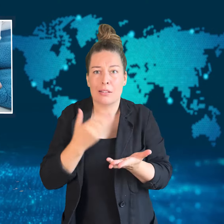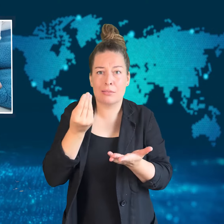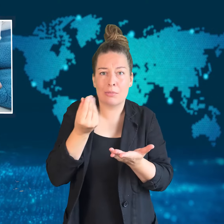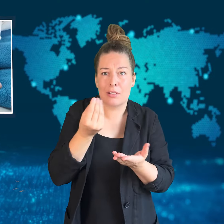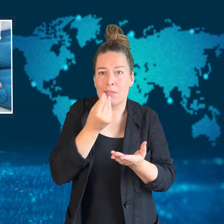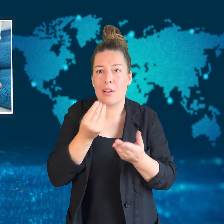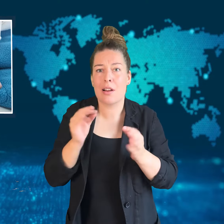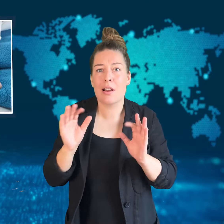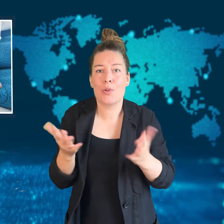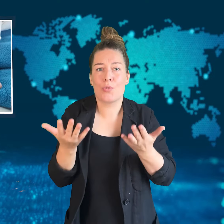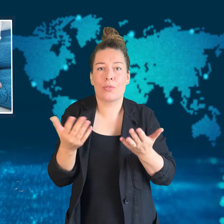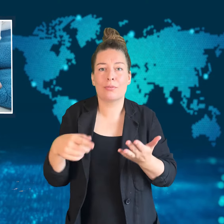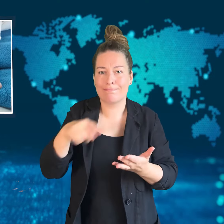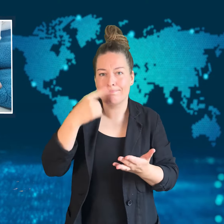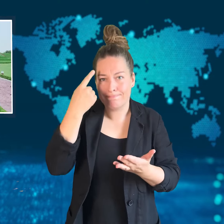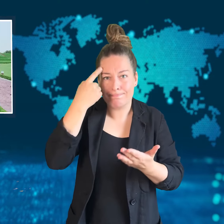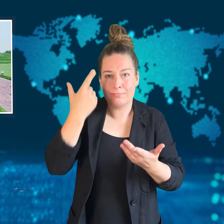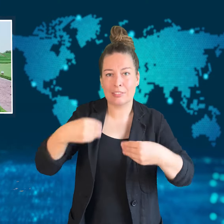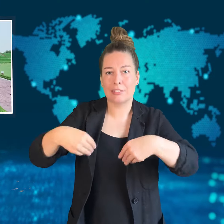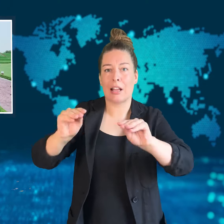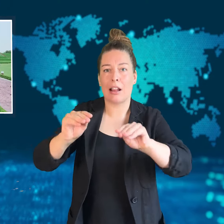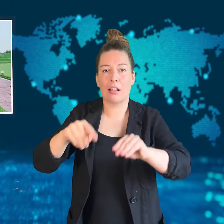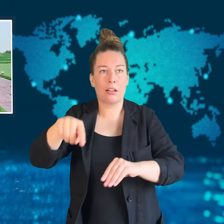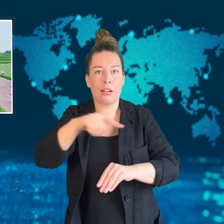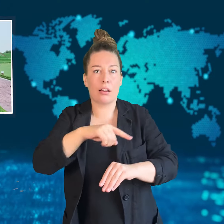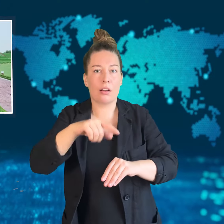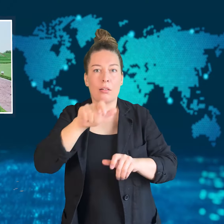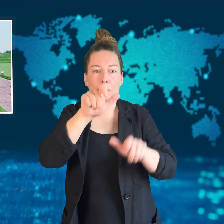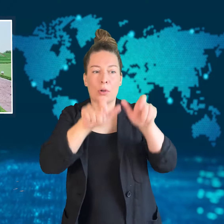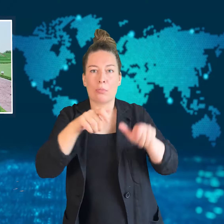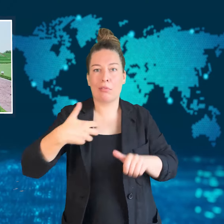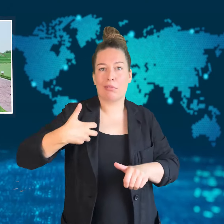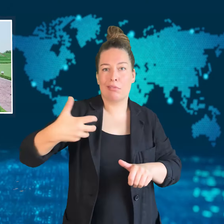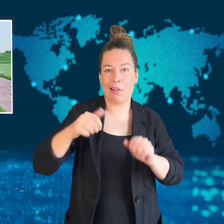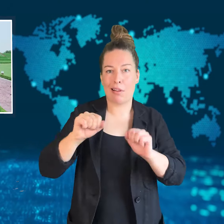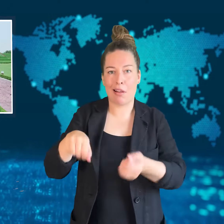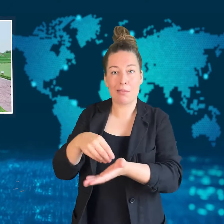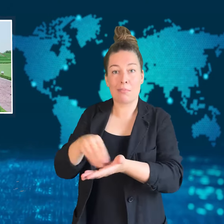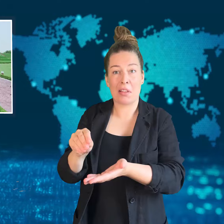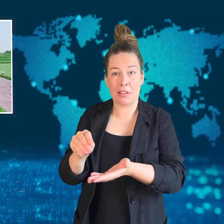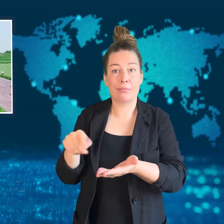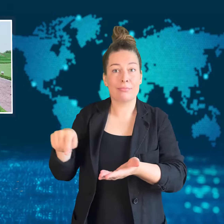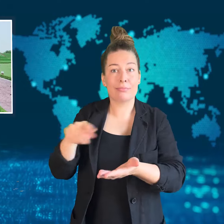sell their organs to wealthy people who have "advertised"